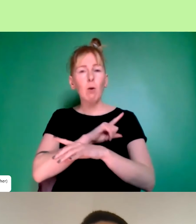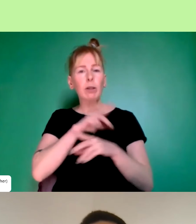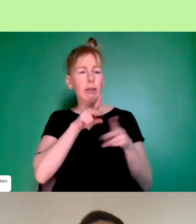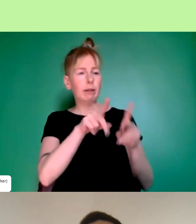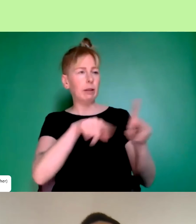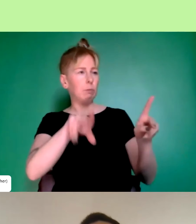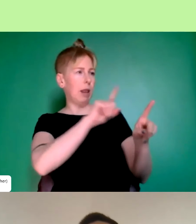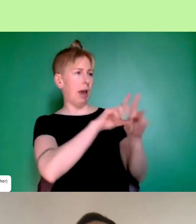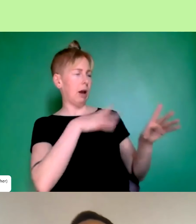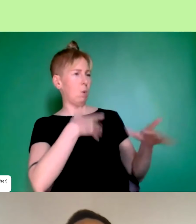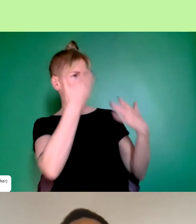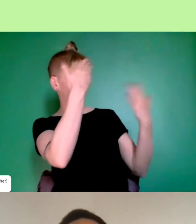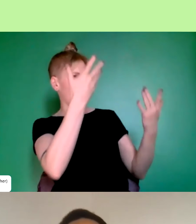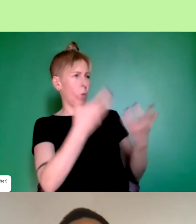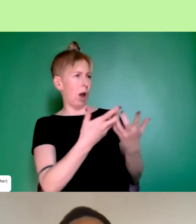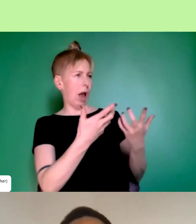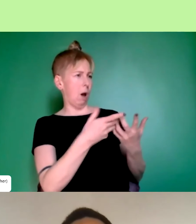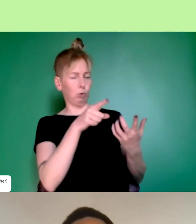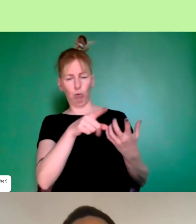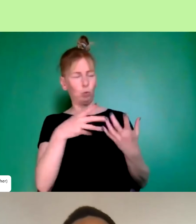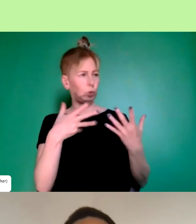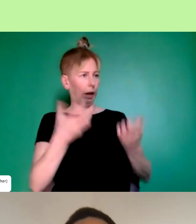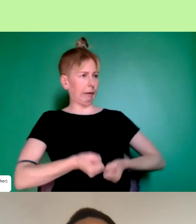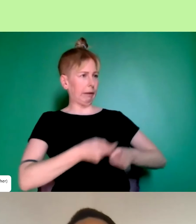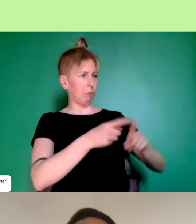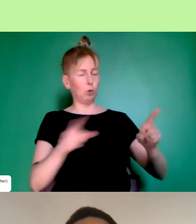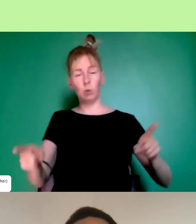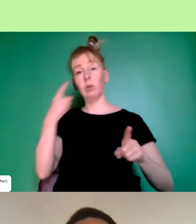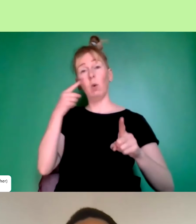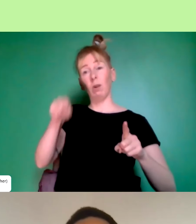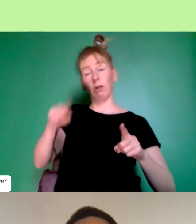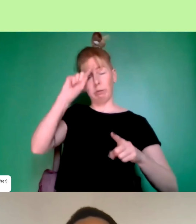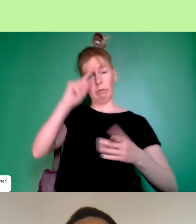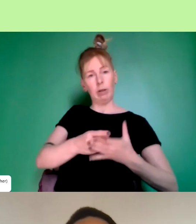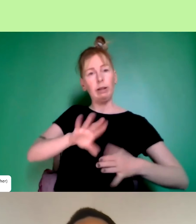practical examples of how non conflict examples but I think when we speak about all